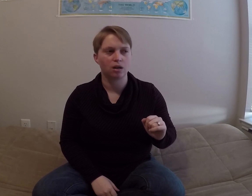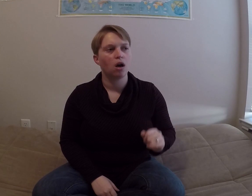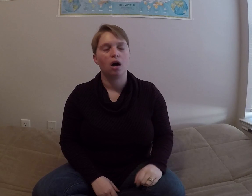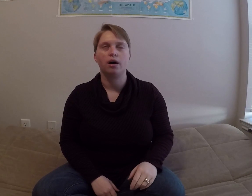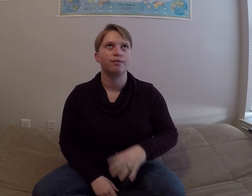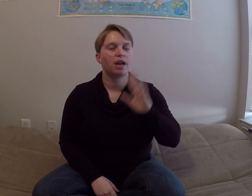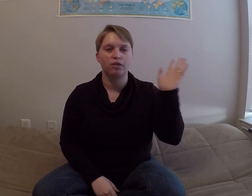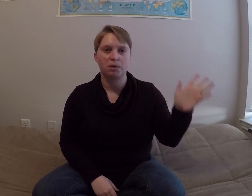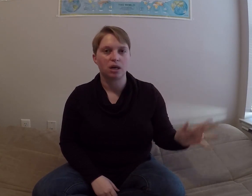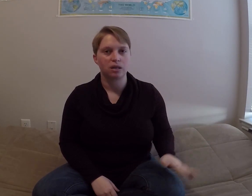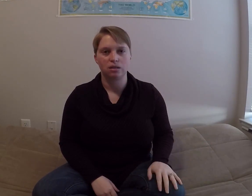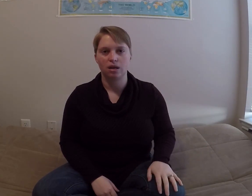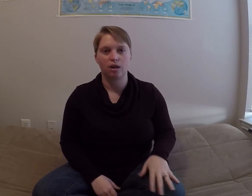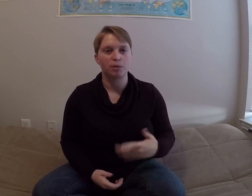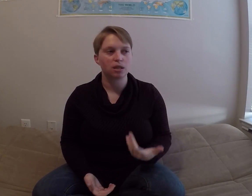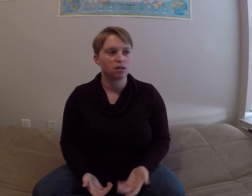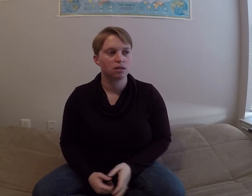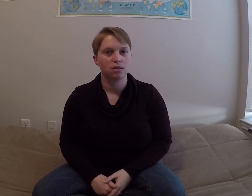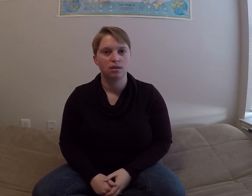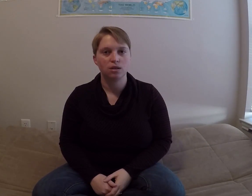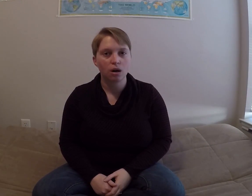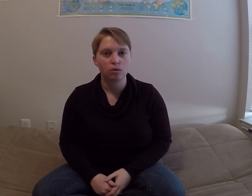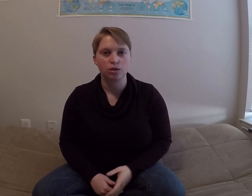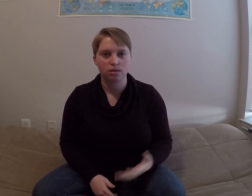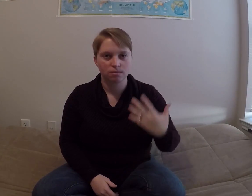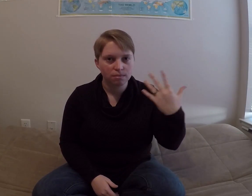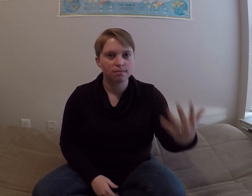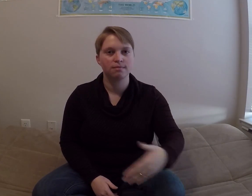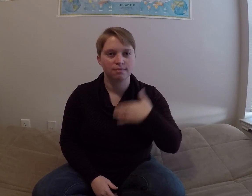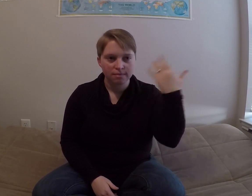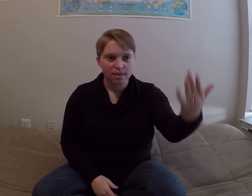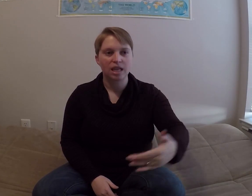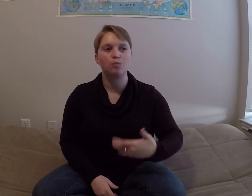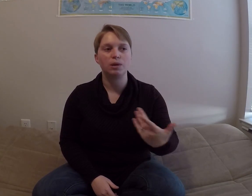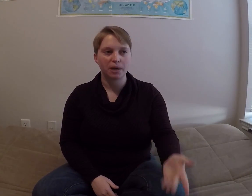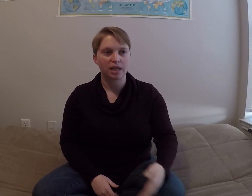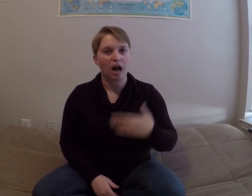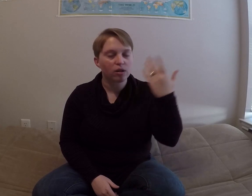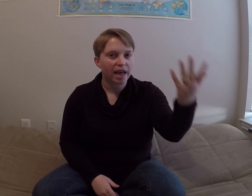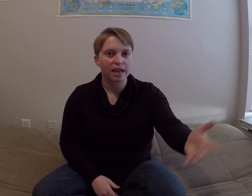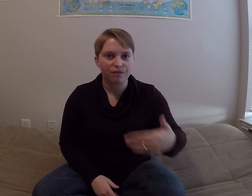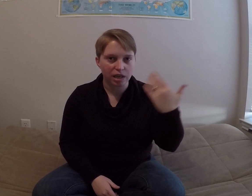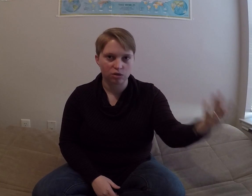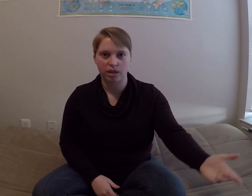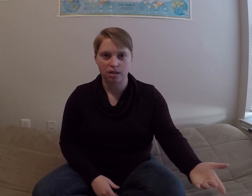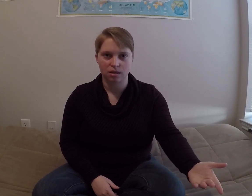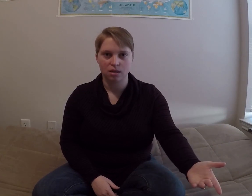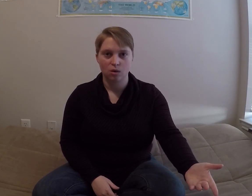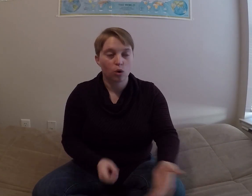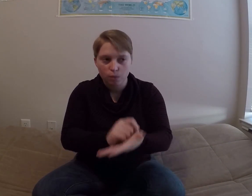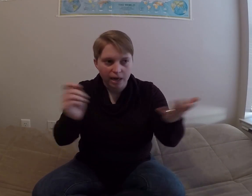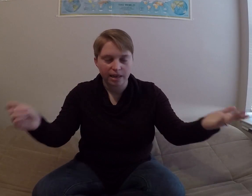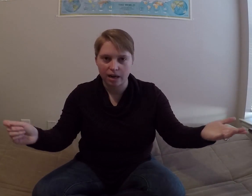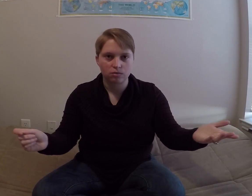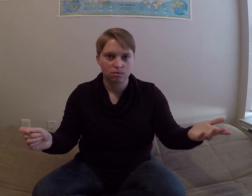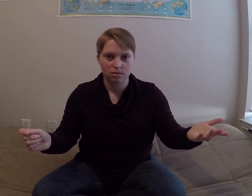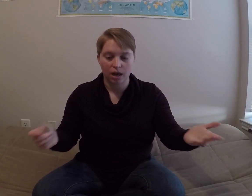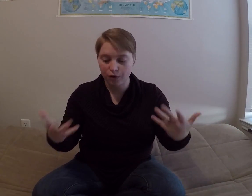said ‘never mind’. ‘No! Keep repeating yourself. I will get it eventually.’ Or write it down.